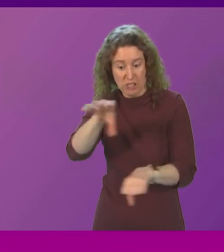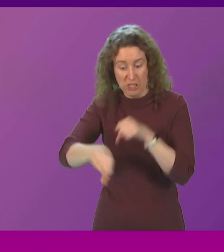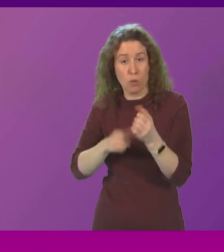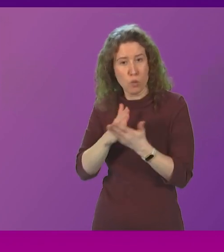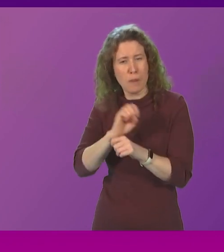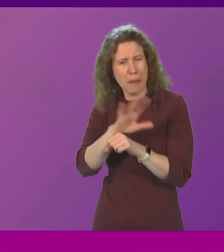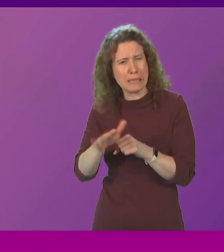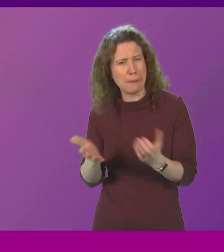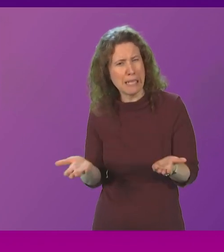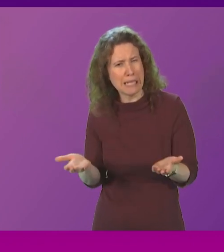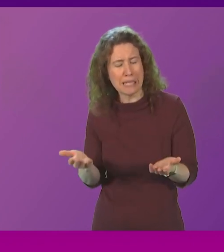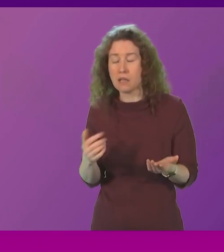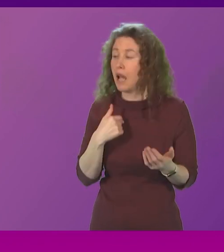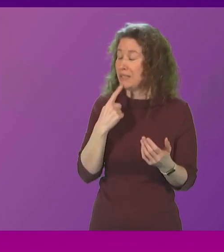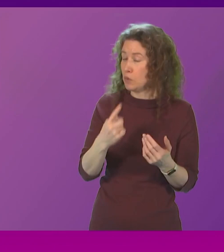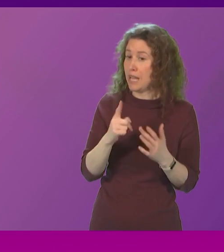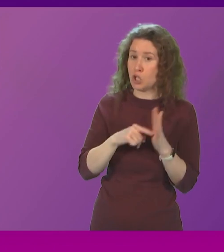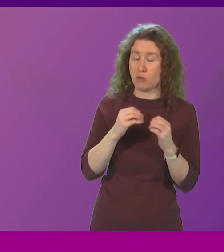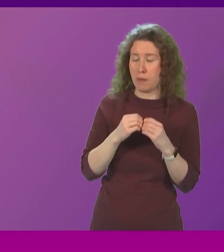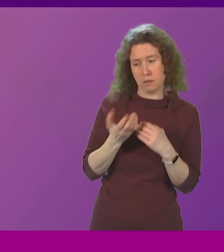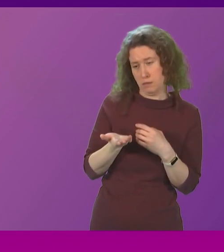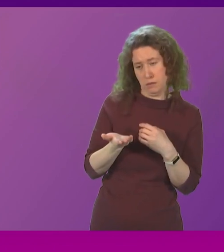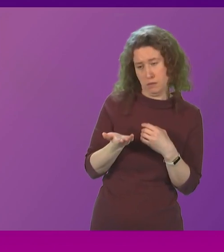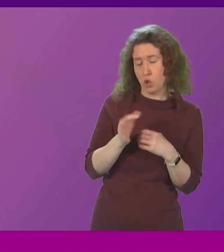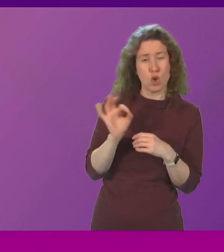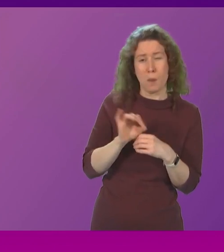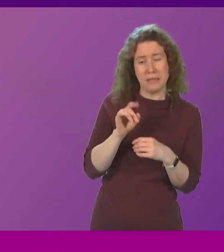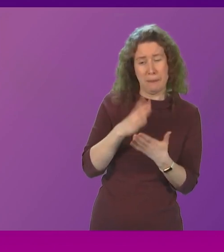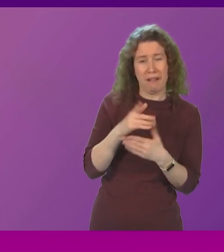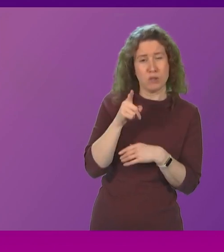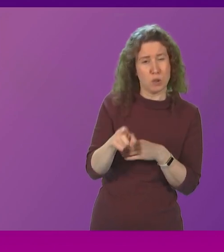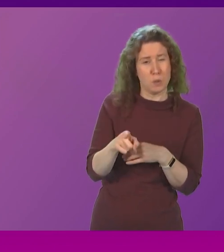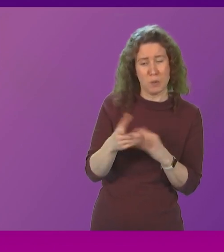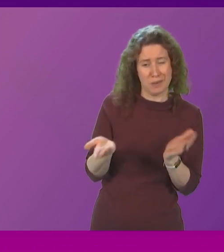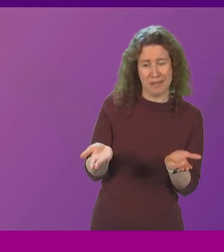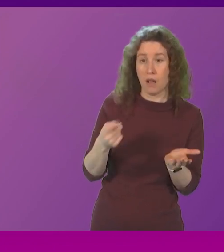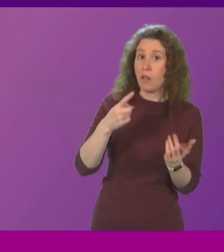Let me say to Jeremy Balfour that no one believes his crocodile tears for those who are suffering